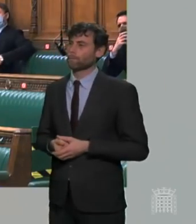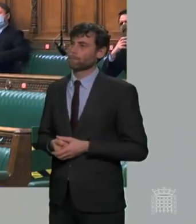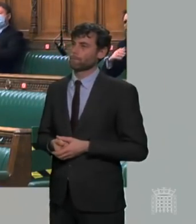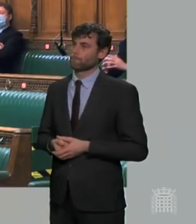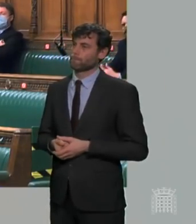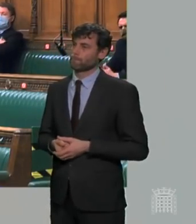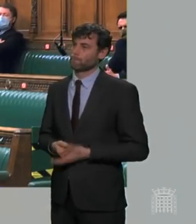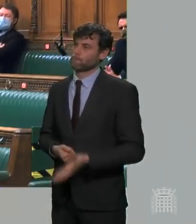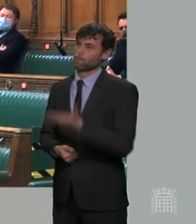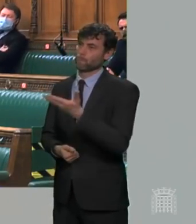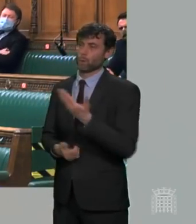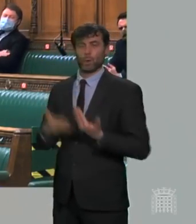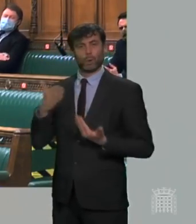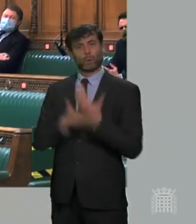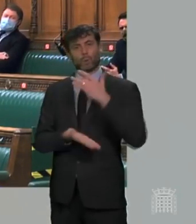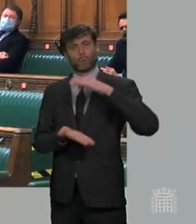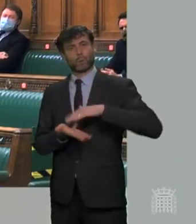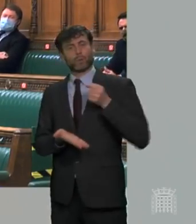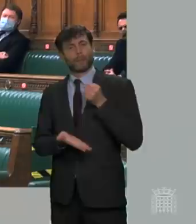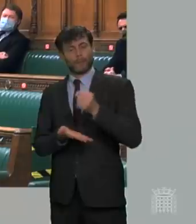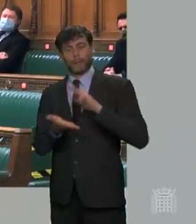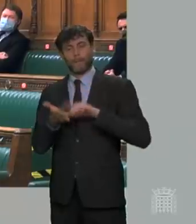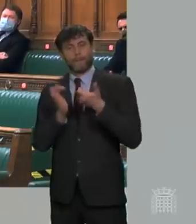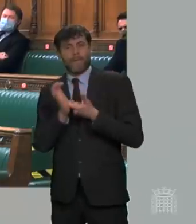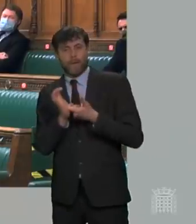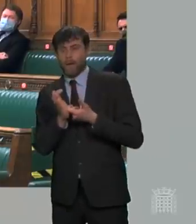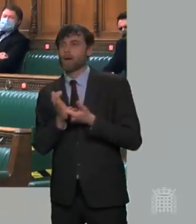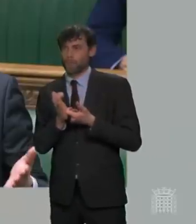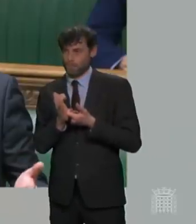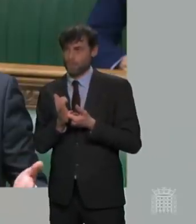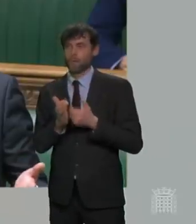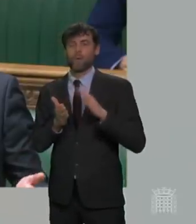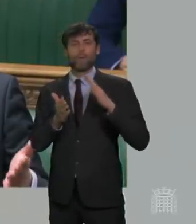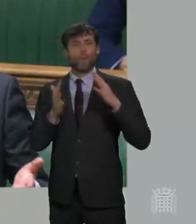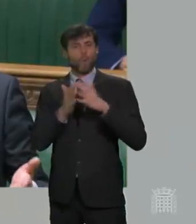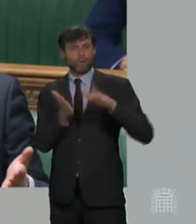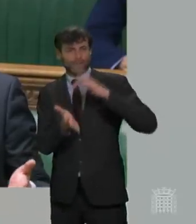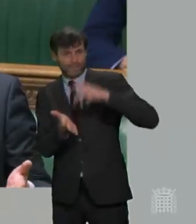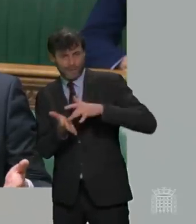With a new station at Meir, investment in Longton station and restoration of the Stoke to Leek line,